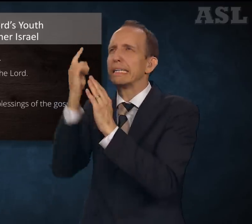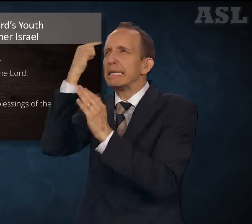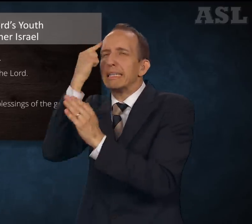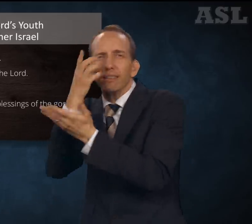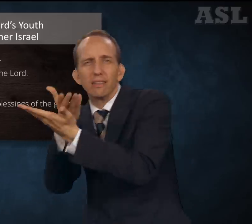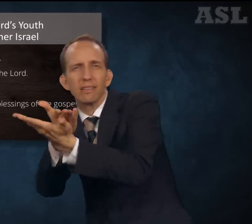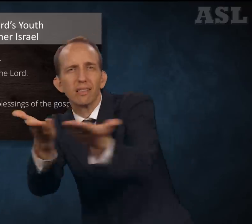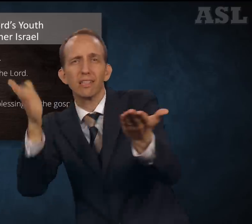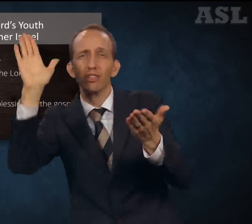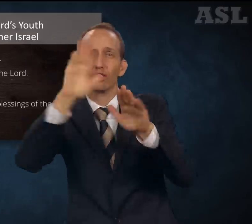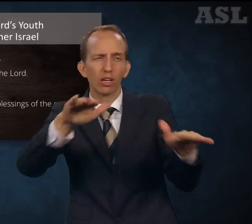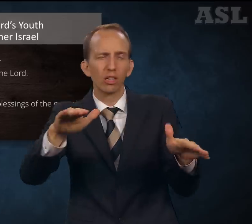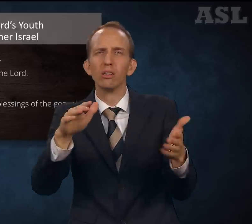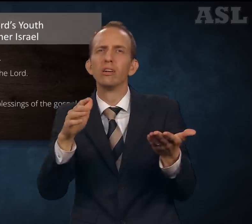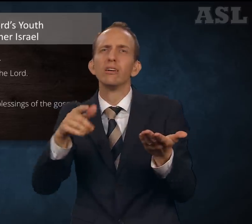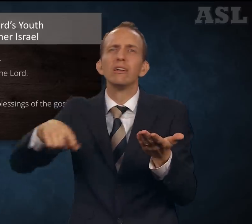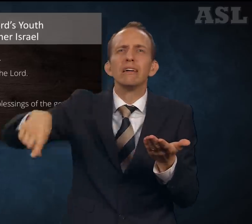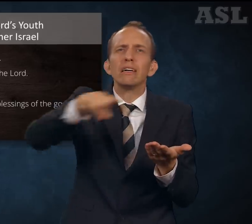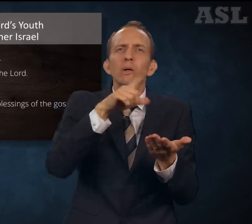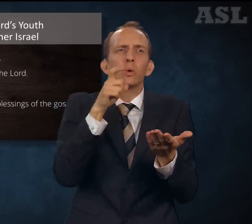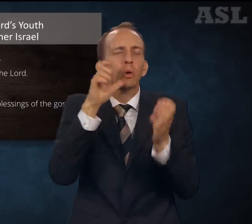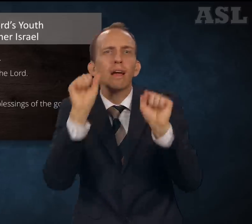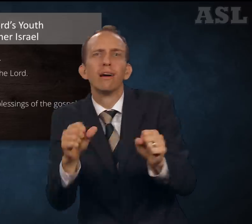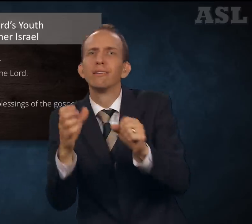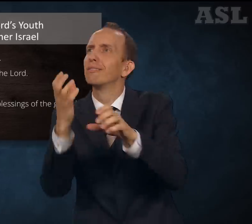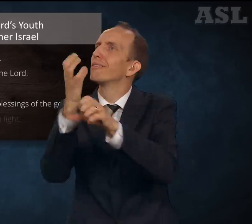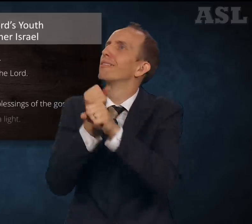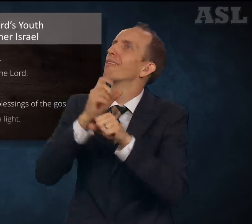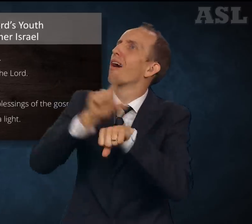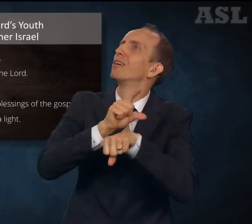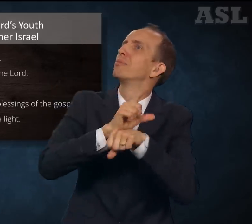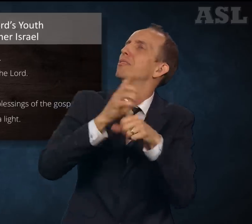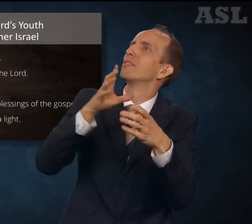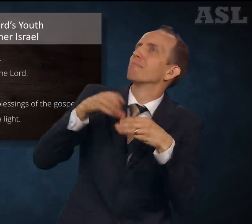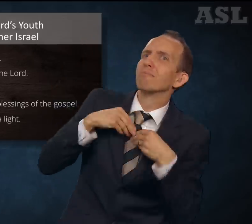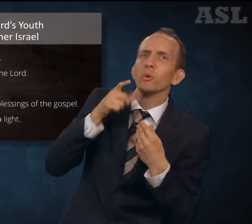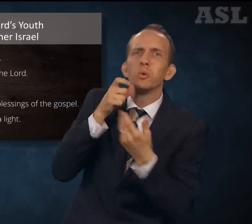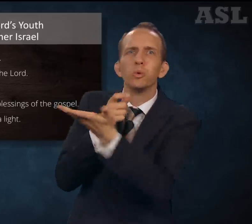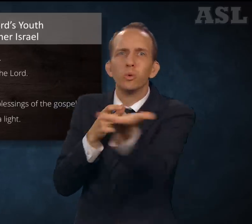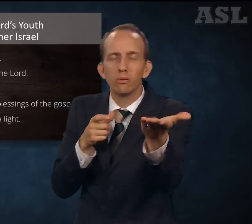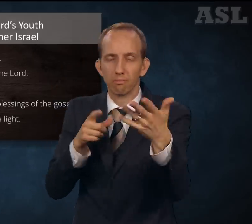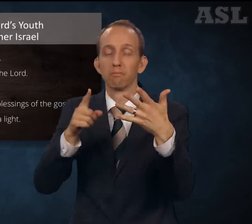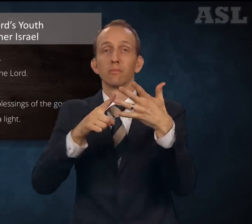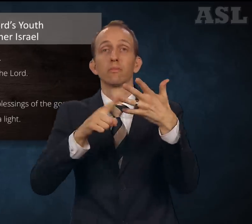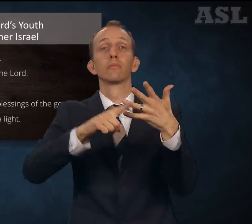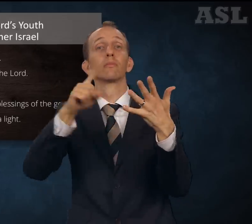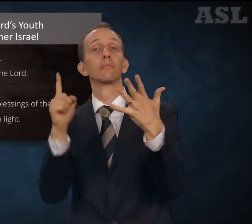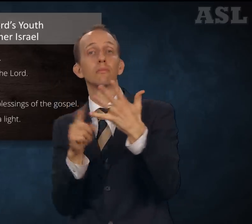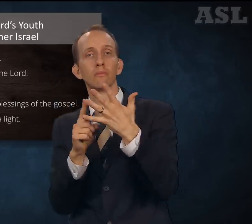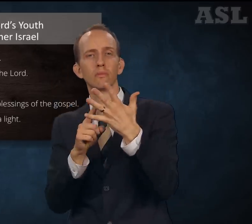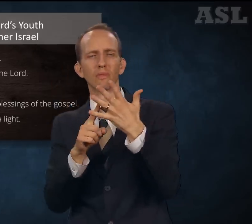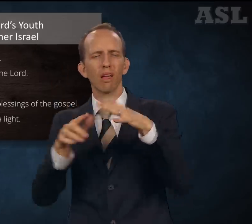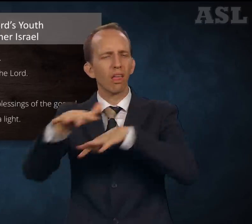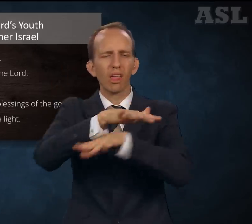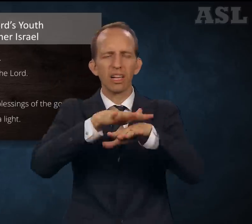CHILDREN MIGHT RECEIVE THE BLESSINGS OF THE GOSPEL OF JESUS CHRIST.